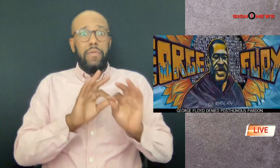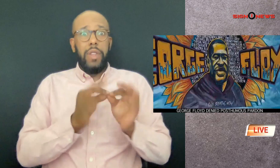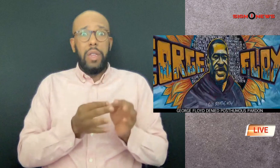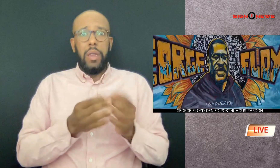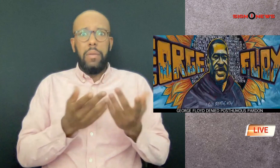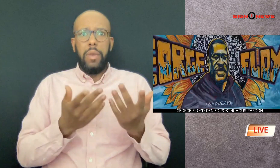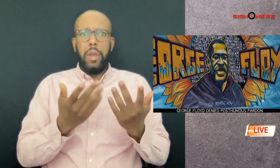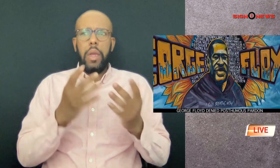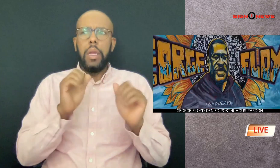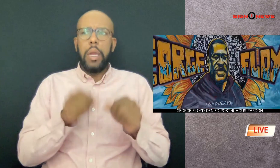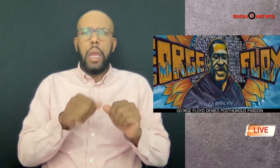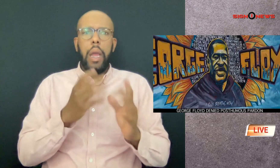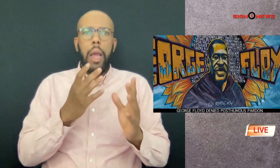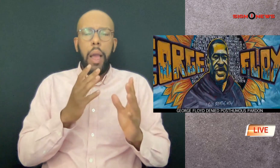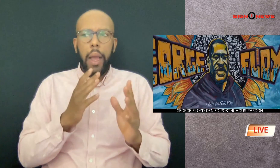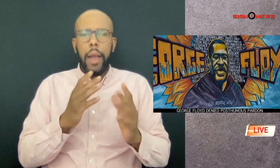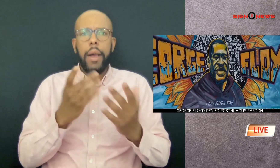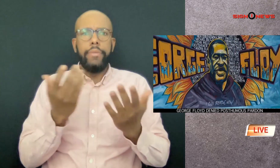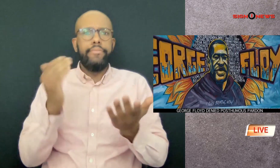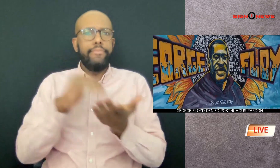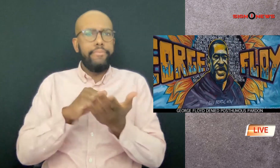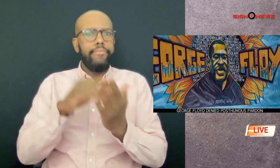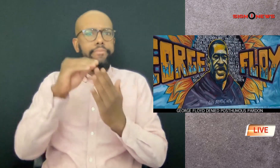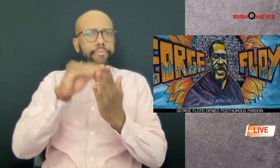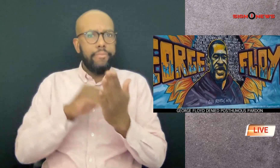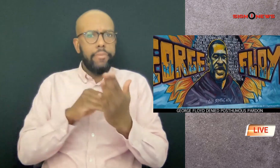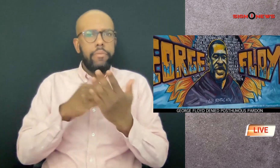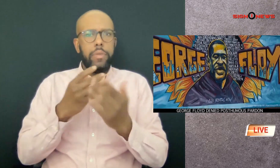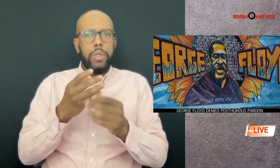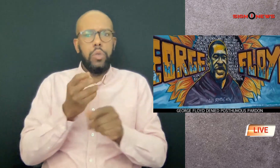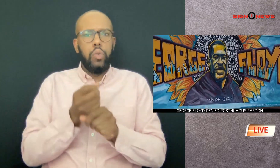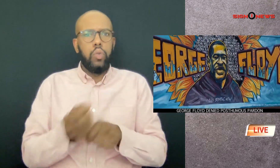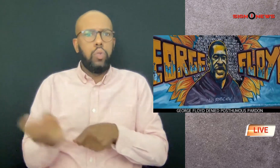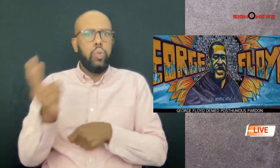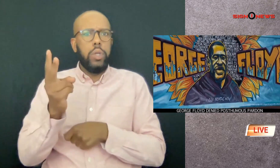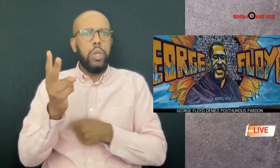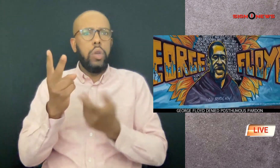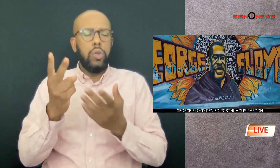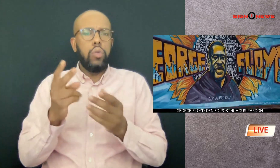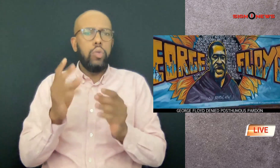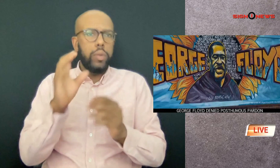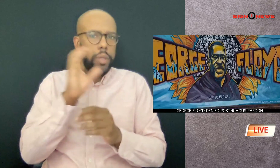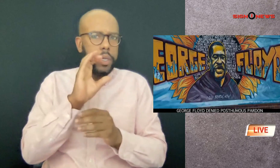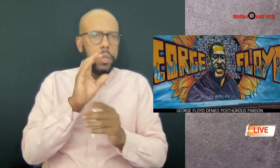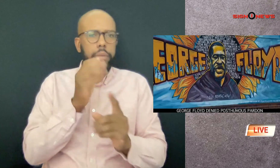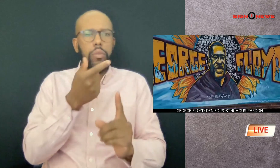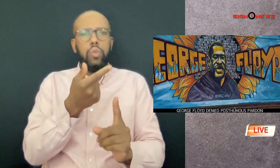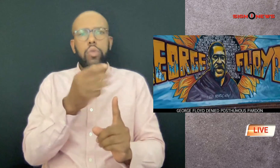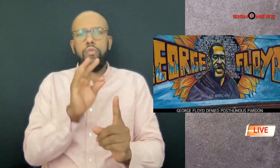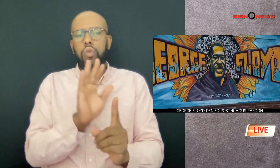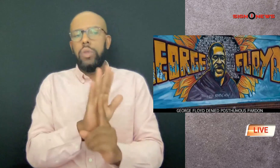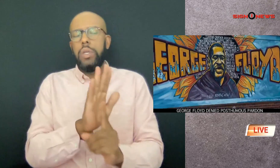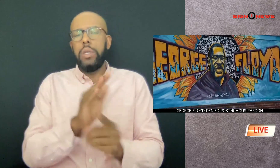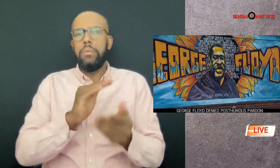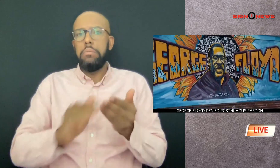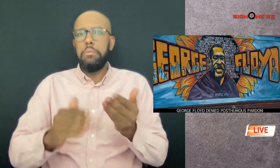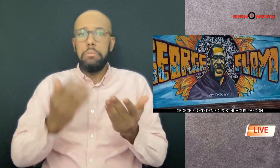Floyd's family can reapply for a pardon in two years